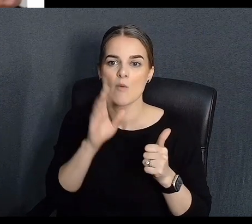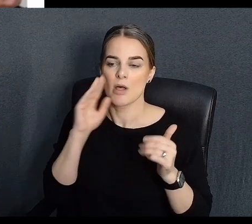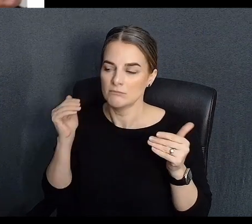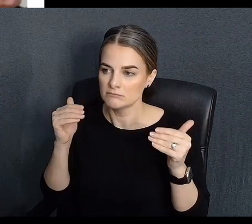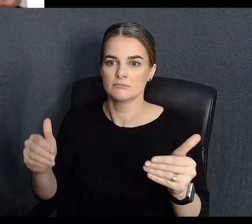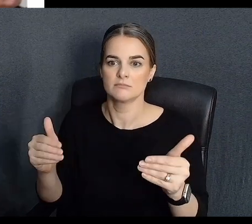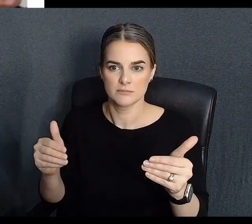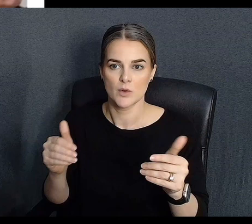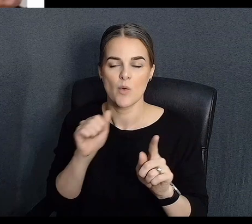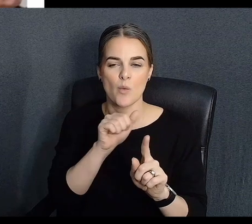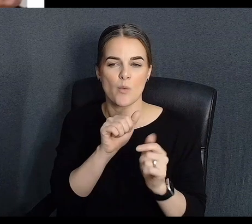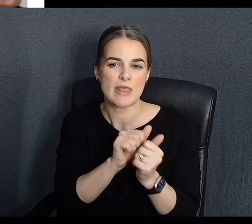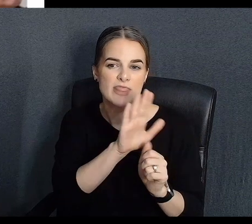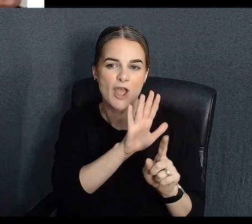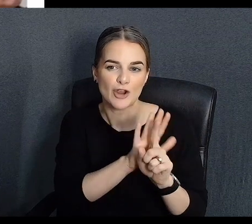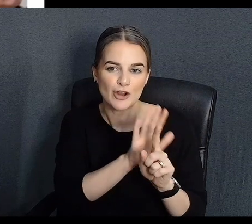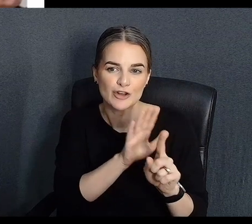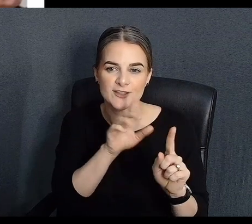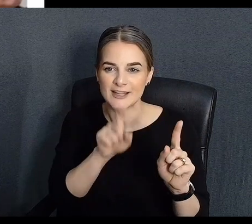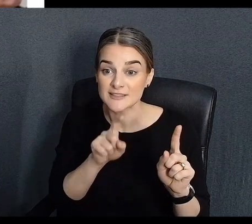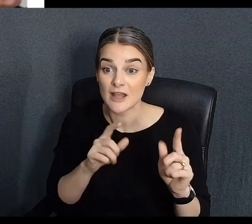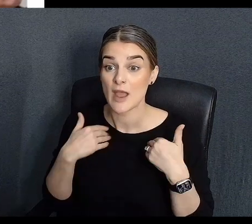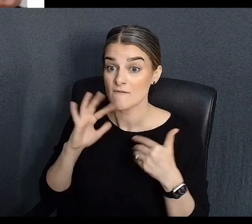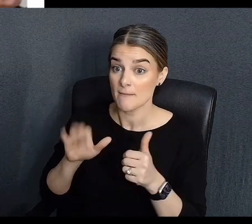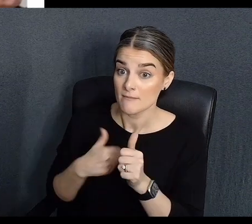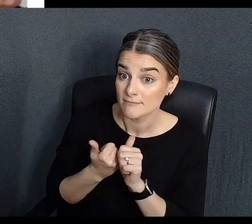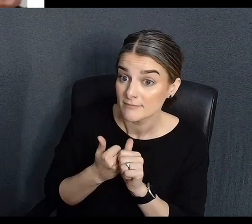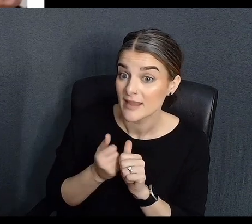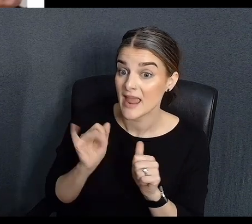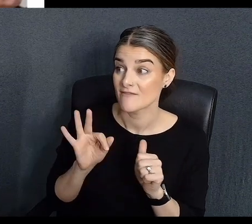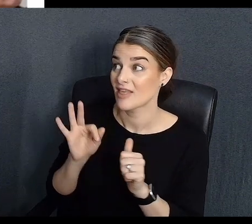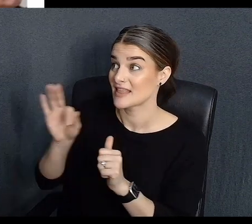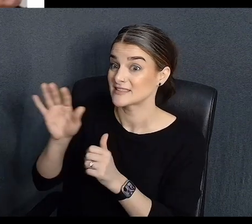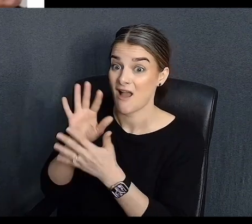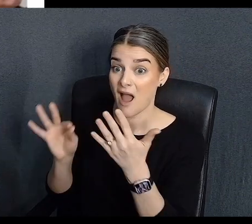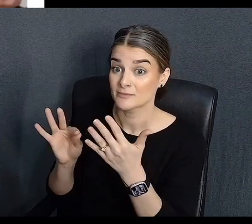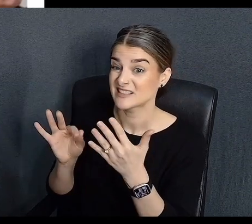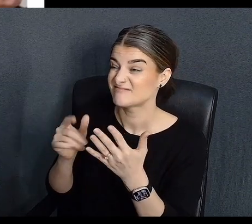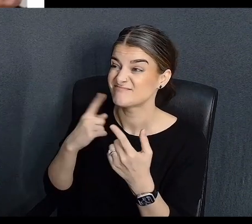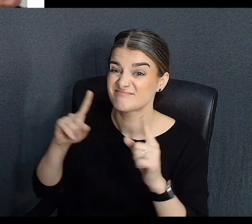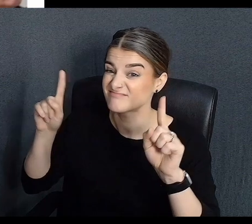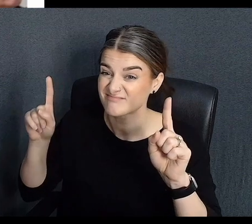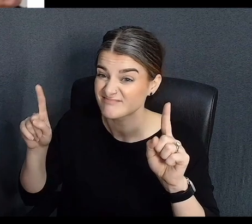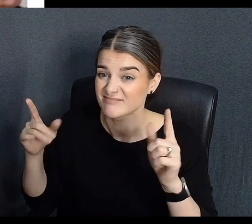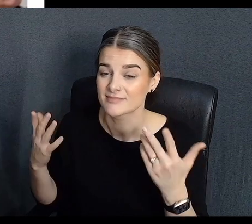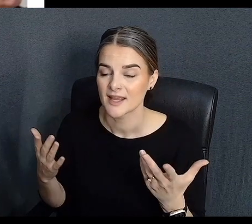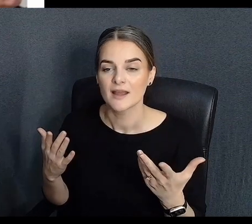Do we have backup plans if the first funding source we tried falls through? Another thing, too, is that not every single device